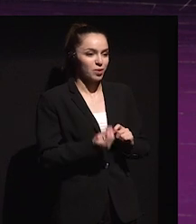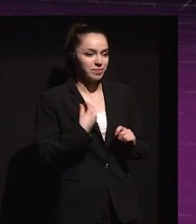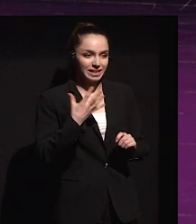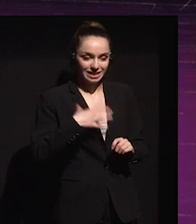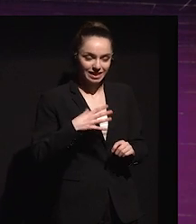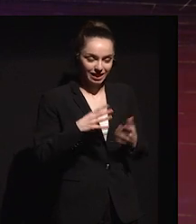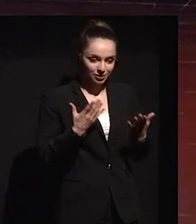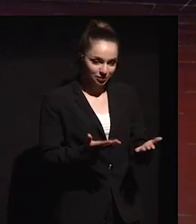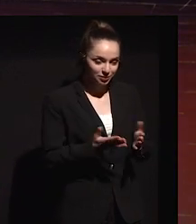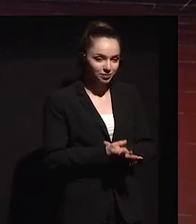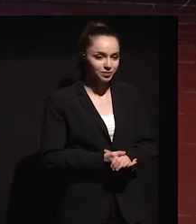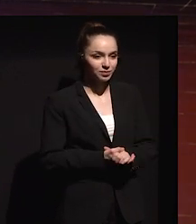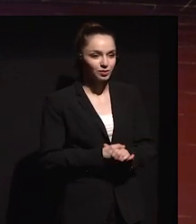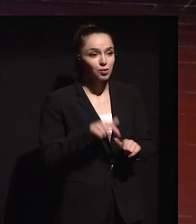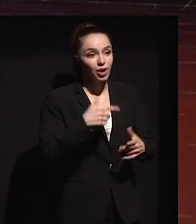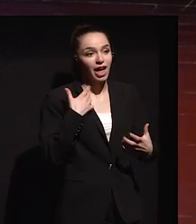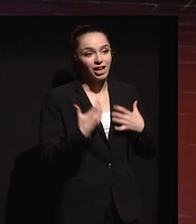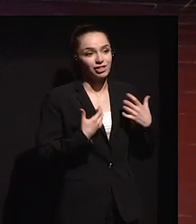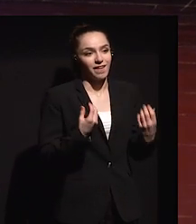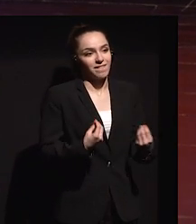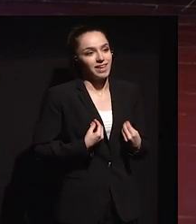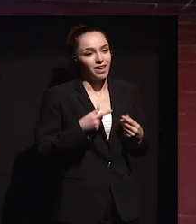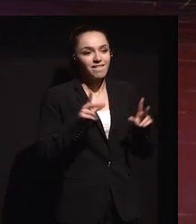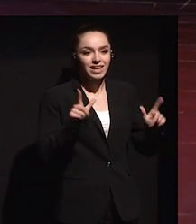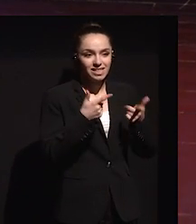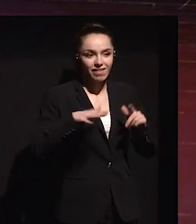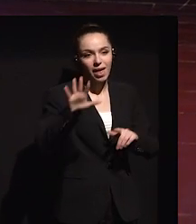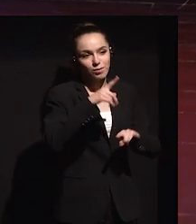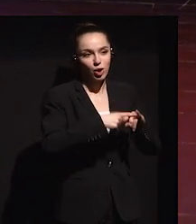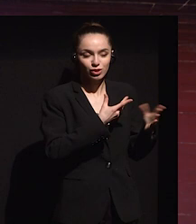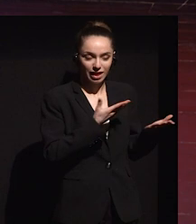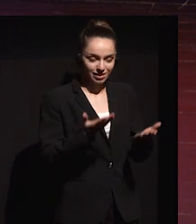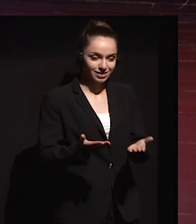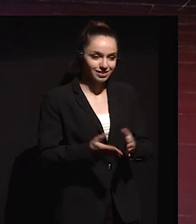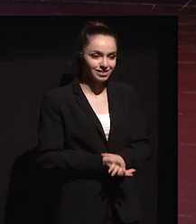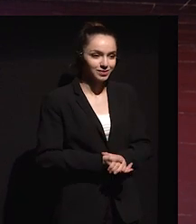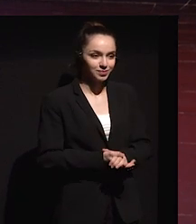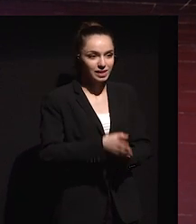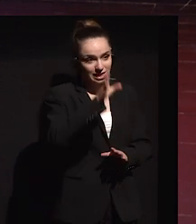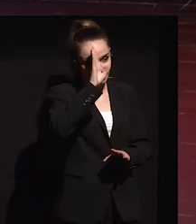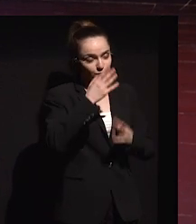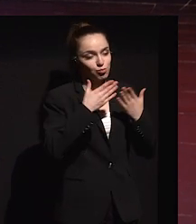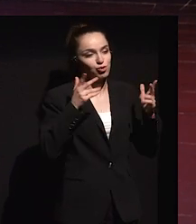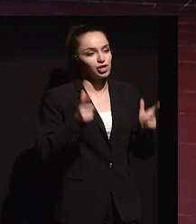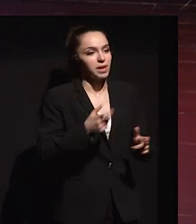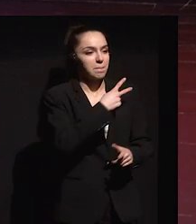Welcome, all of you, to this exciting festival. As a representative of the Istanbul Metropolitan Municipality